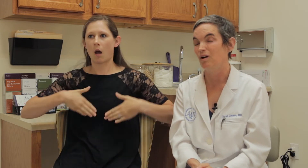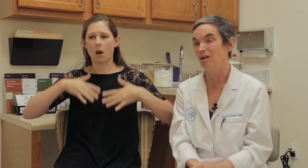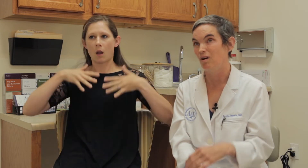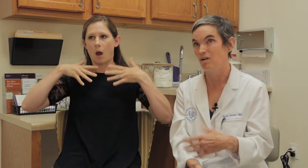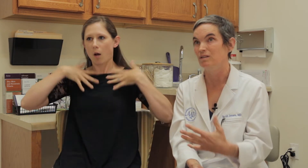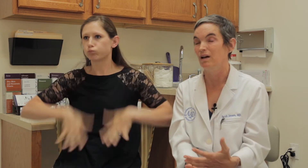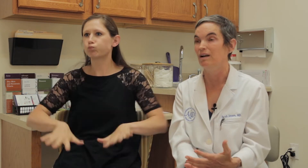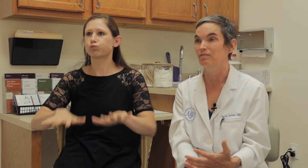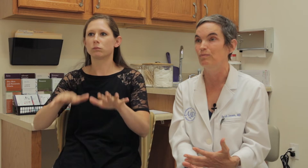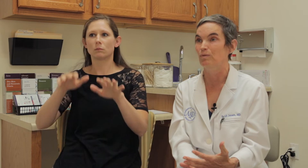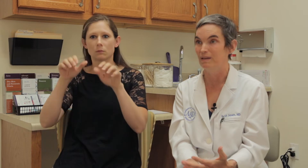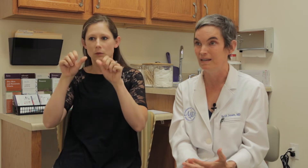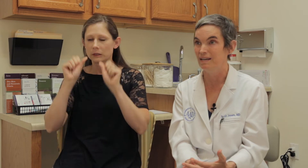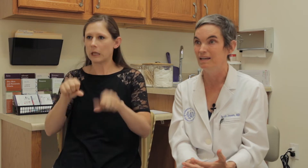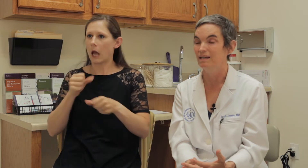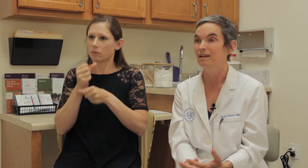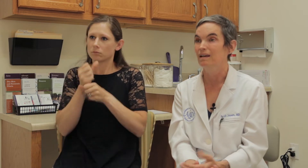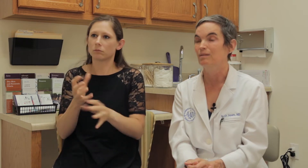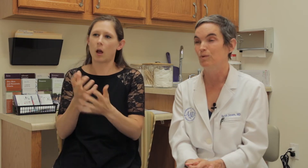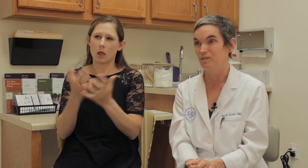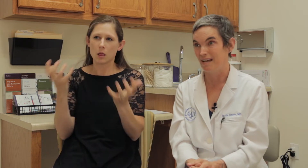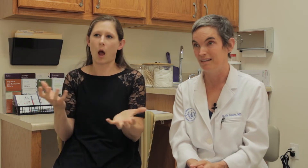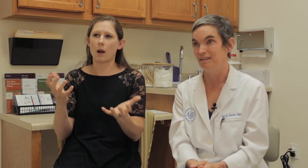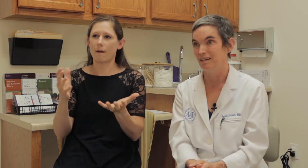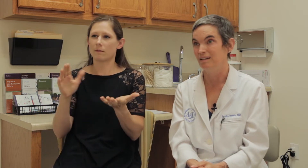can cause a lot of morbidity and mortality.